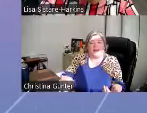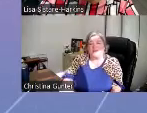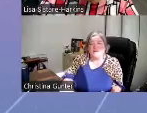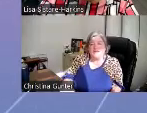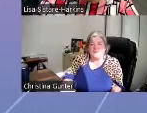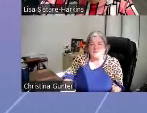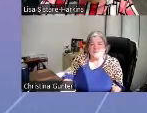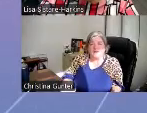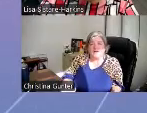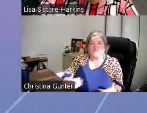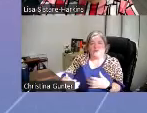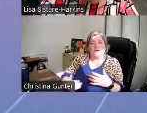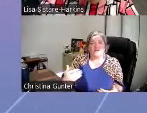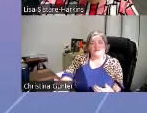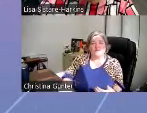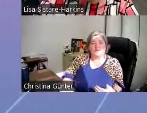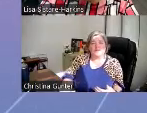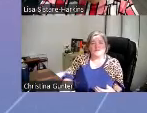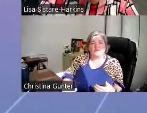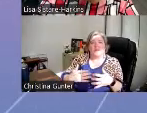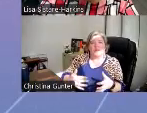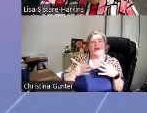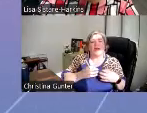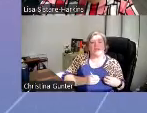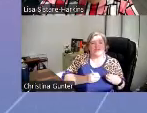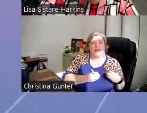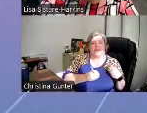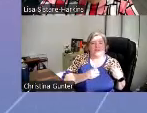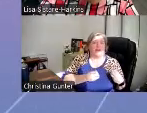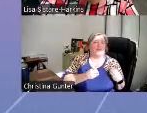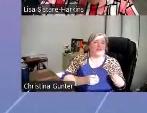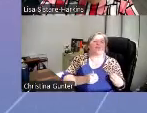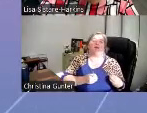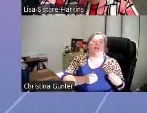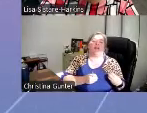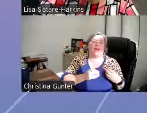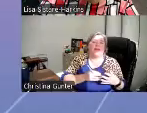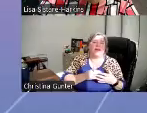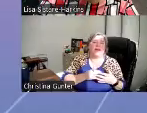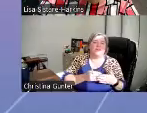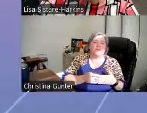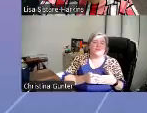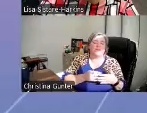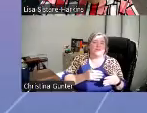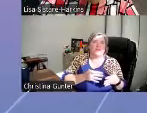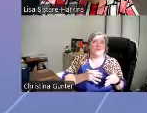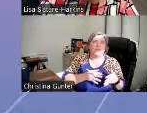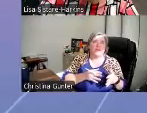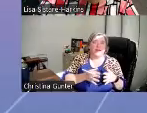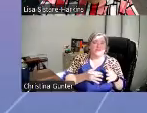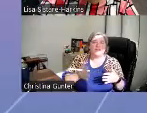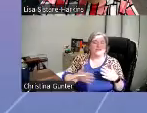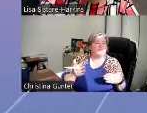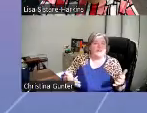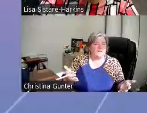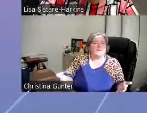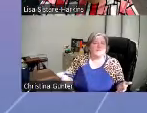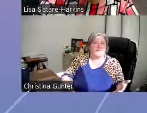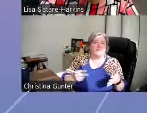advocate for our customers because of having that ethics training, even though some of it I knew already.